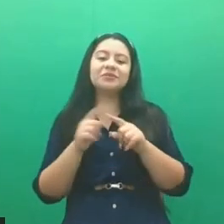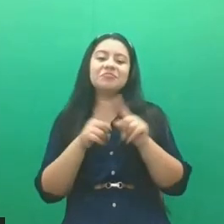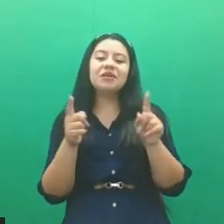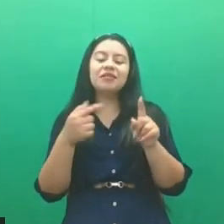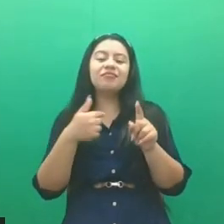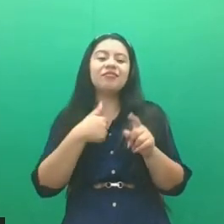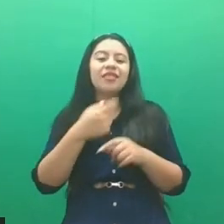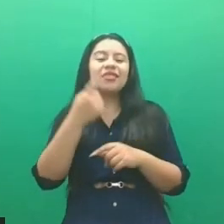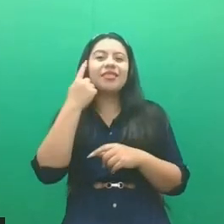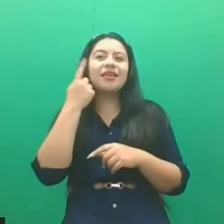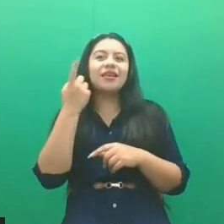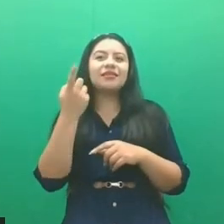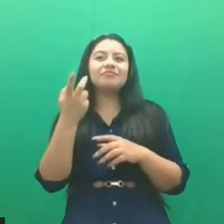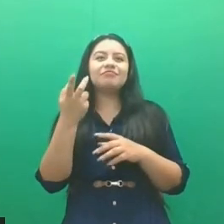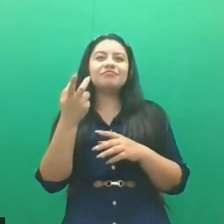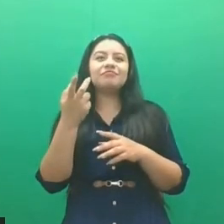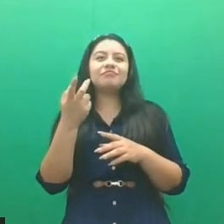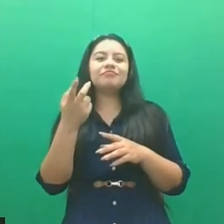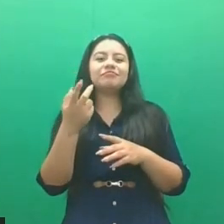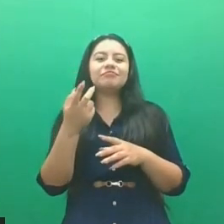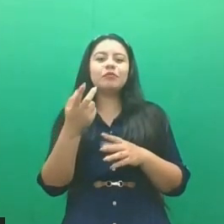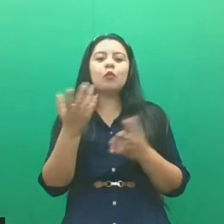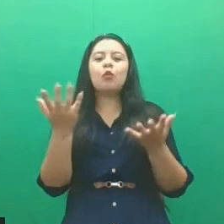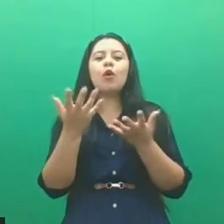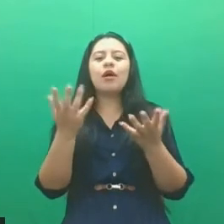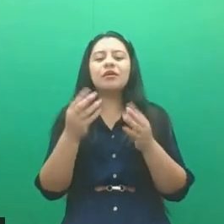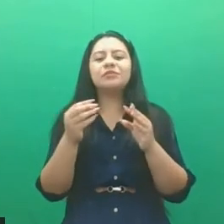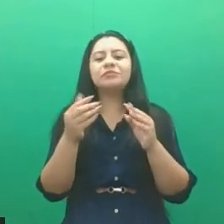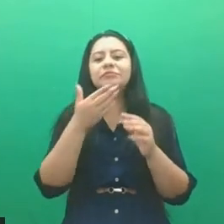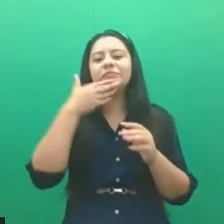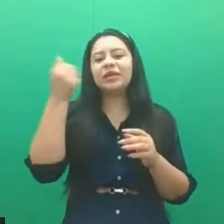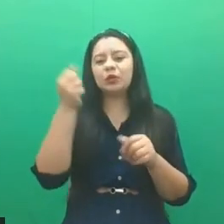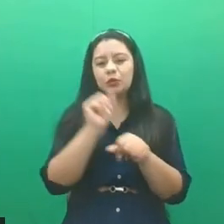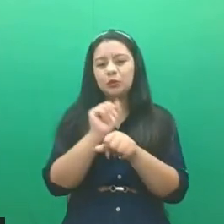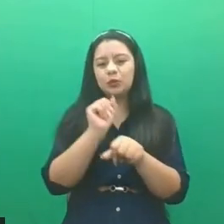the affordance in the way that's most appropriate for the context in which we're working. And so in